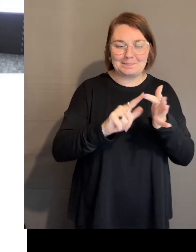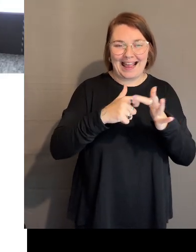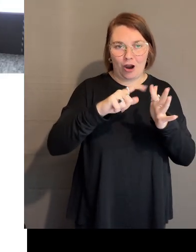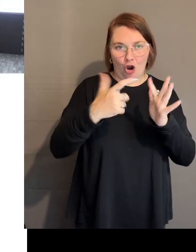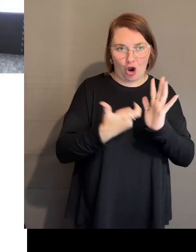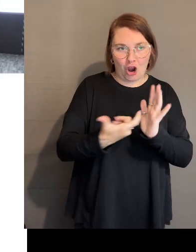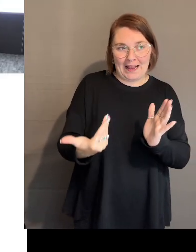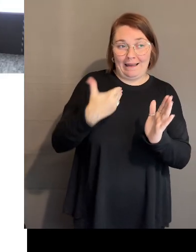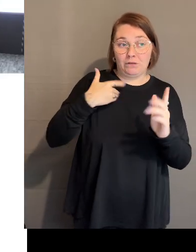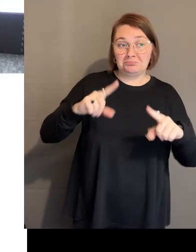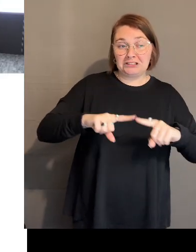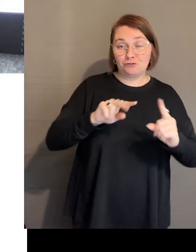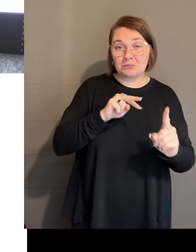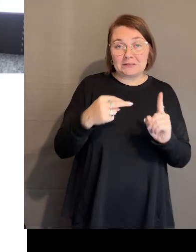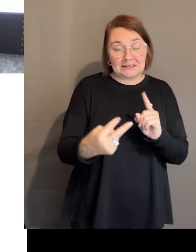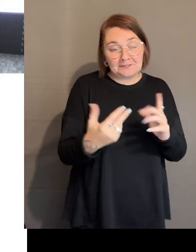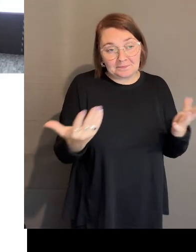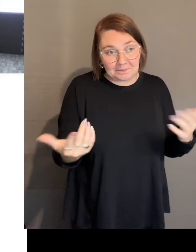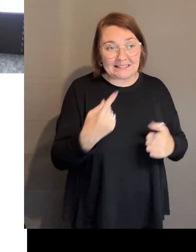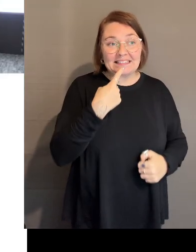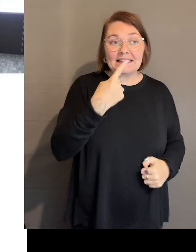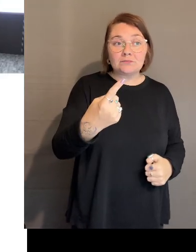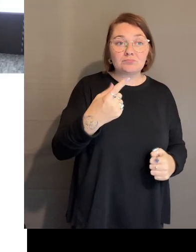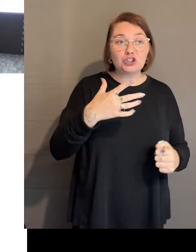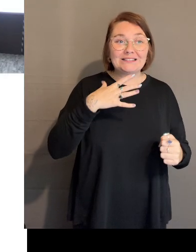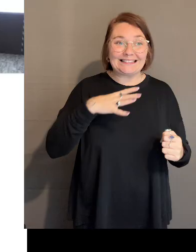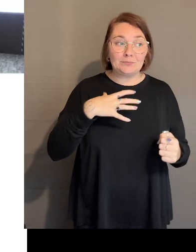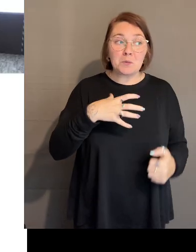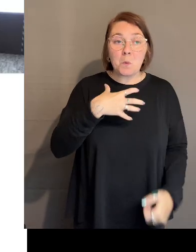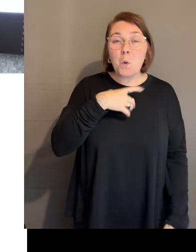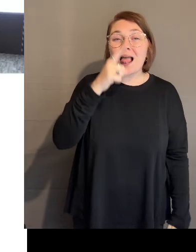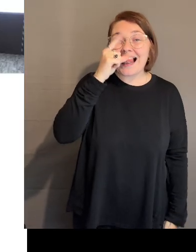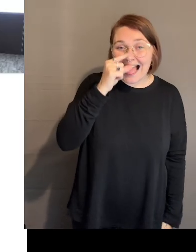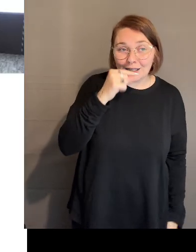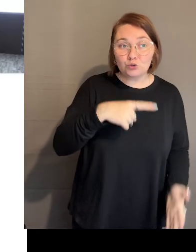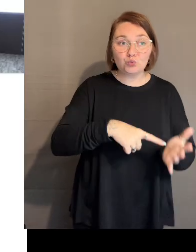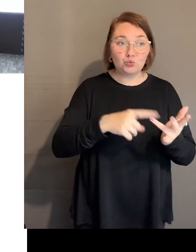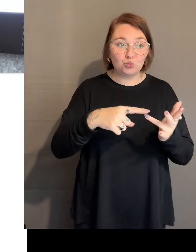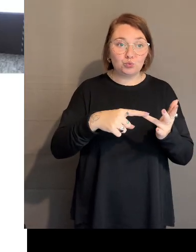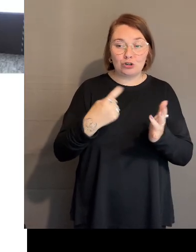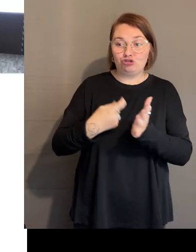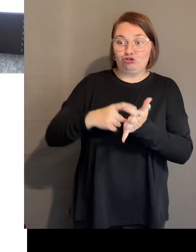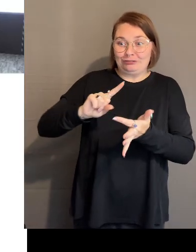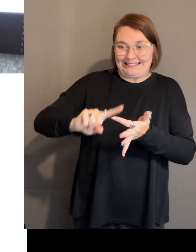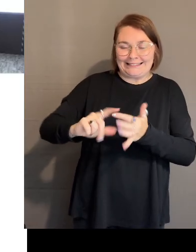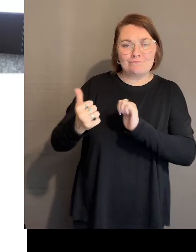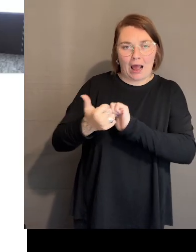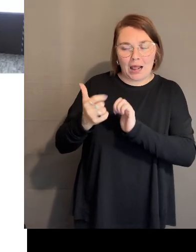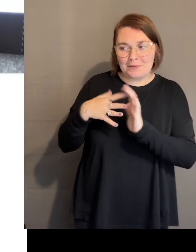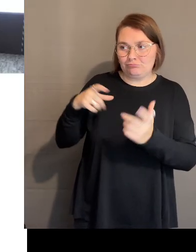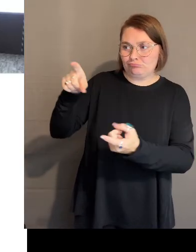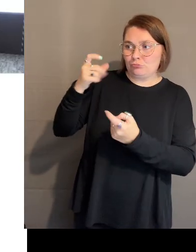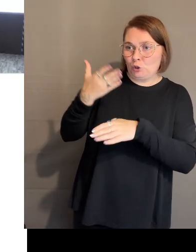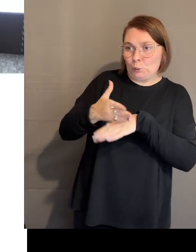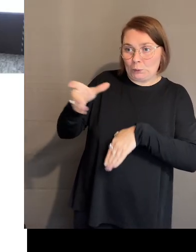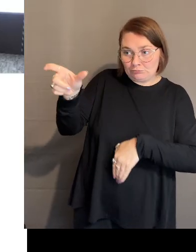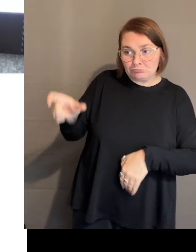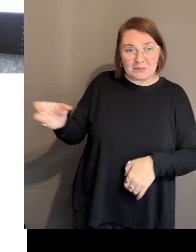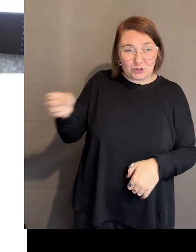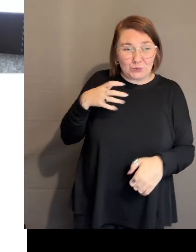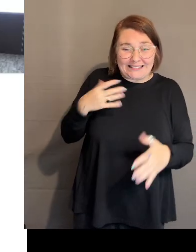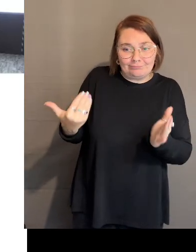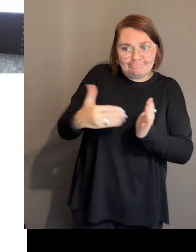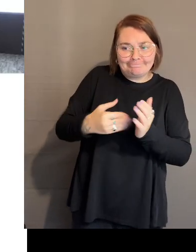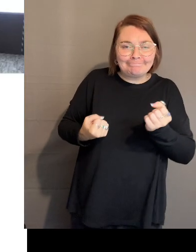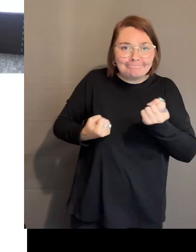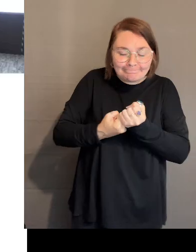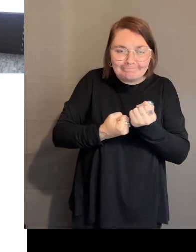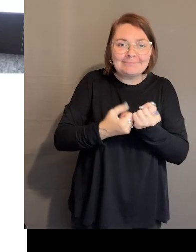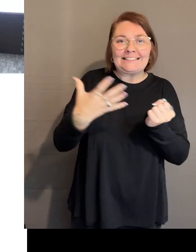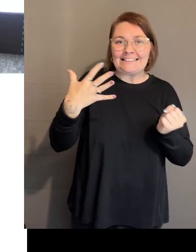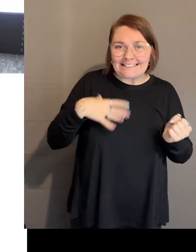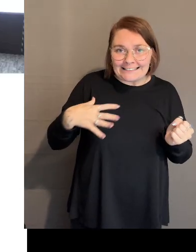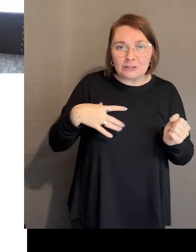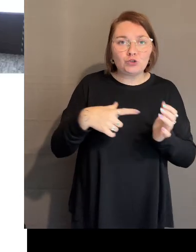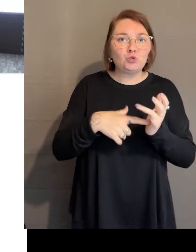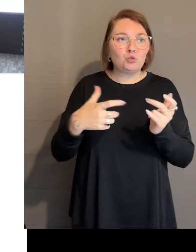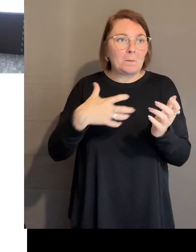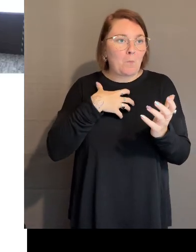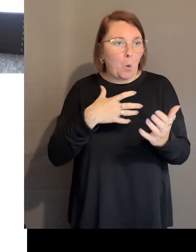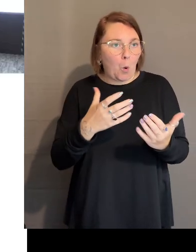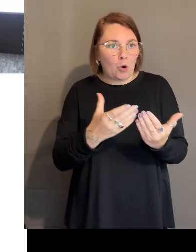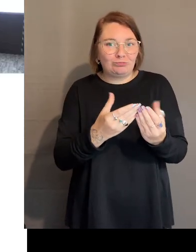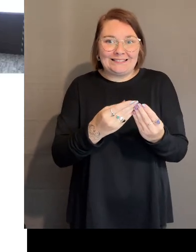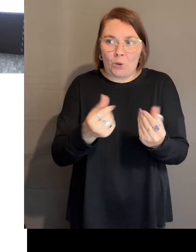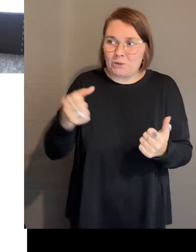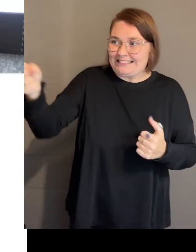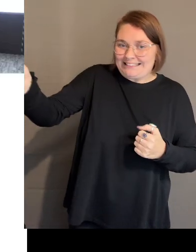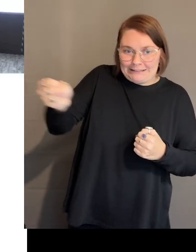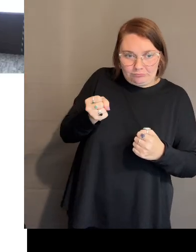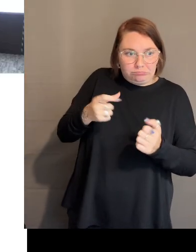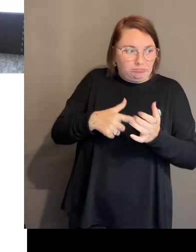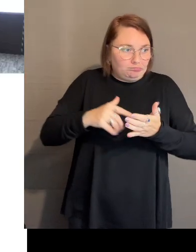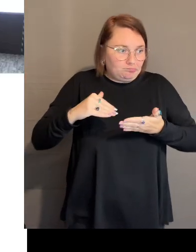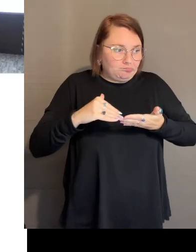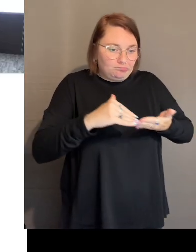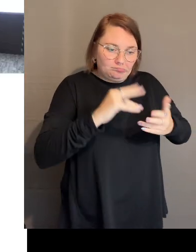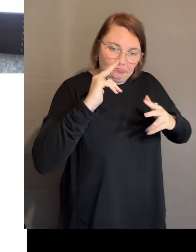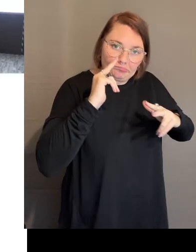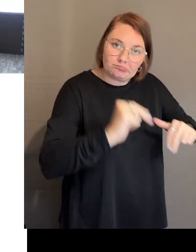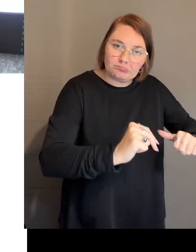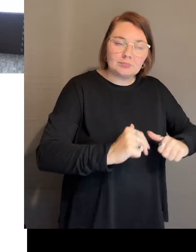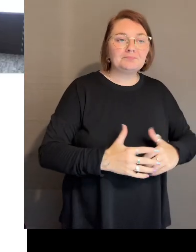Becker offers an alternative view here, and that's it, that you would be more likely to re-partner, because you do need to get that extra support, you do need to pool more resources into… into this,